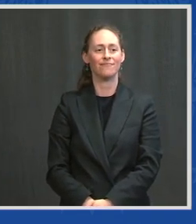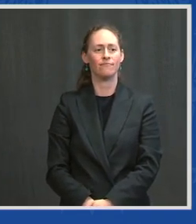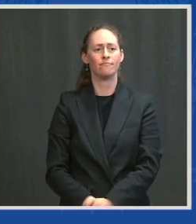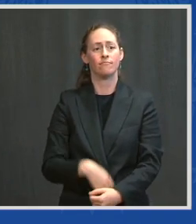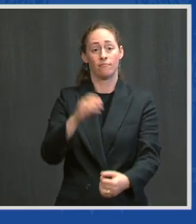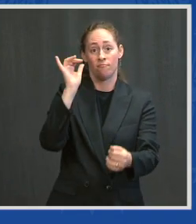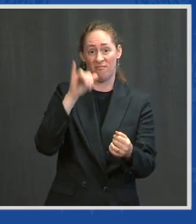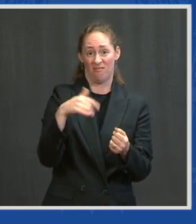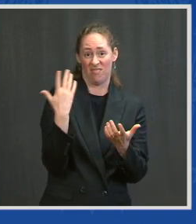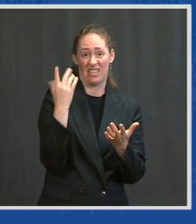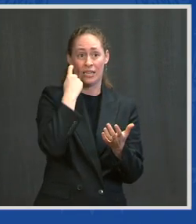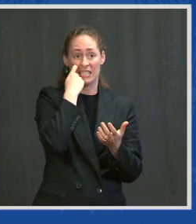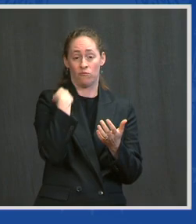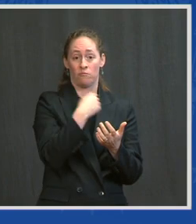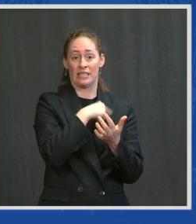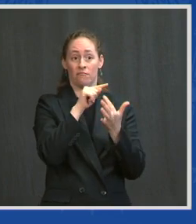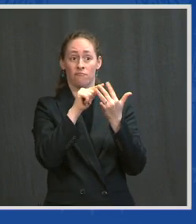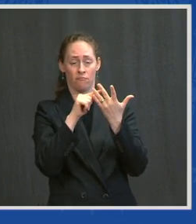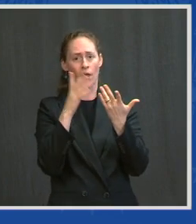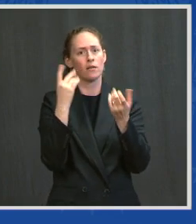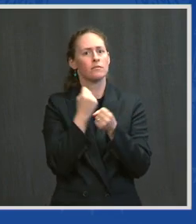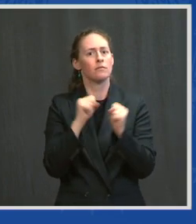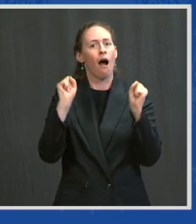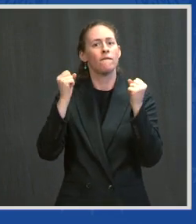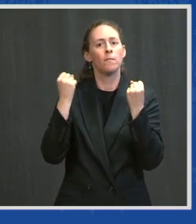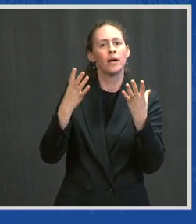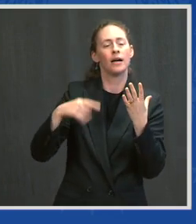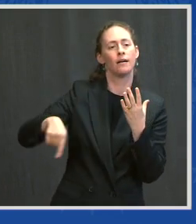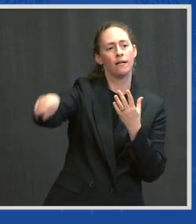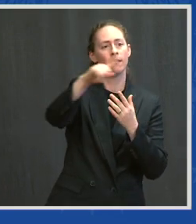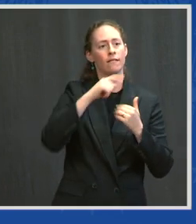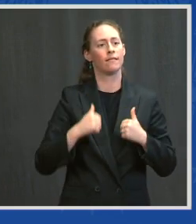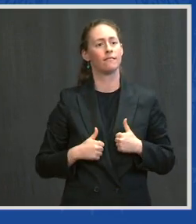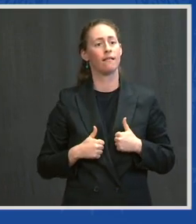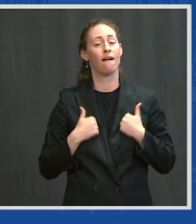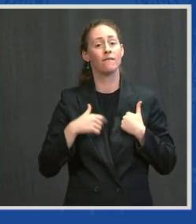But over time, these policies were gutted and were woefully underfunded.